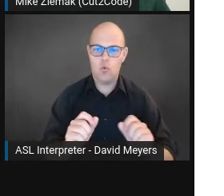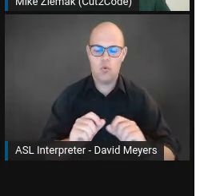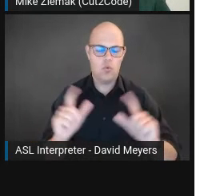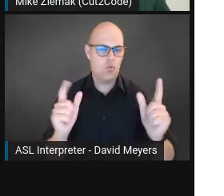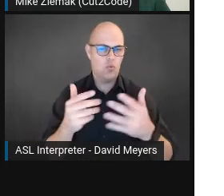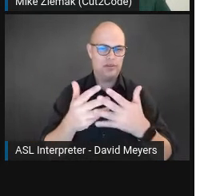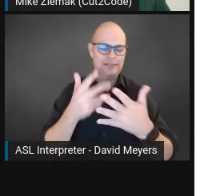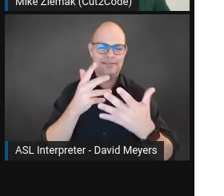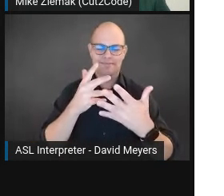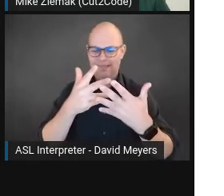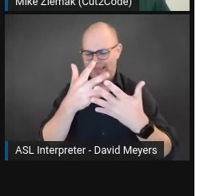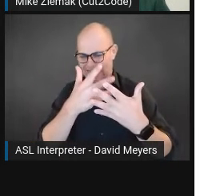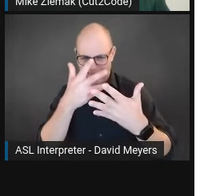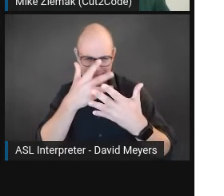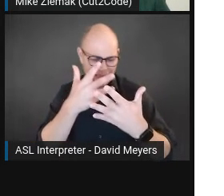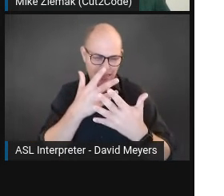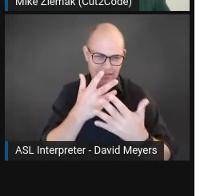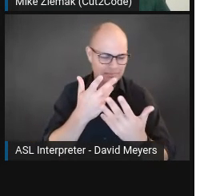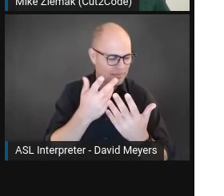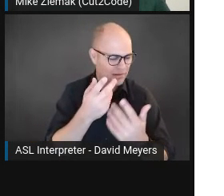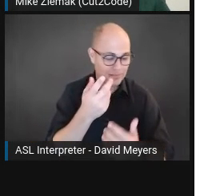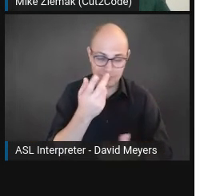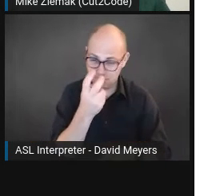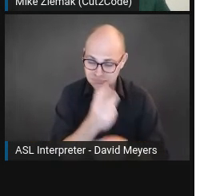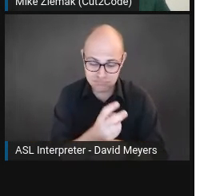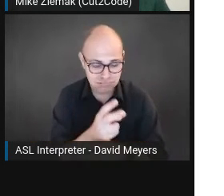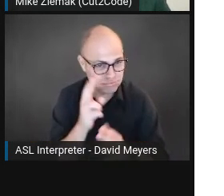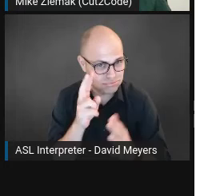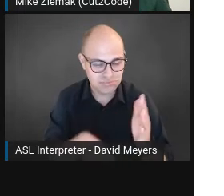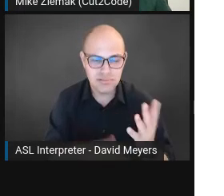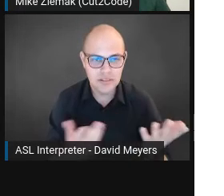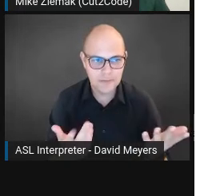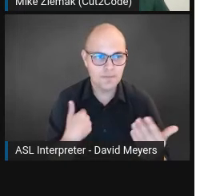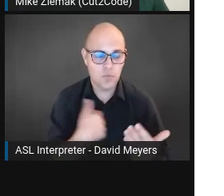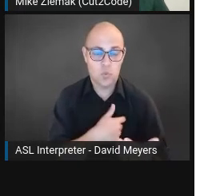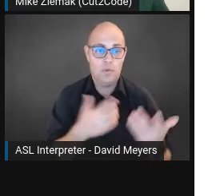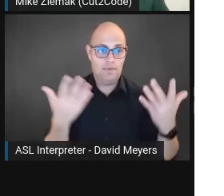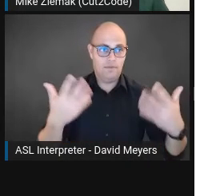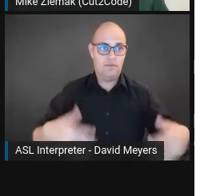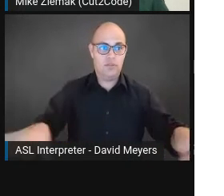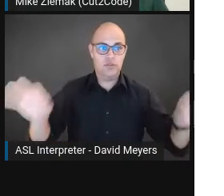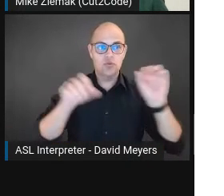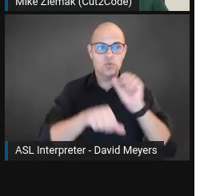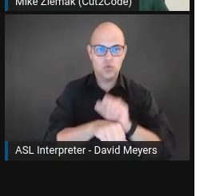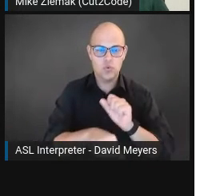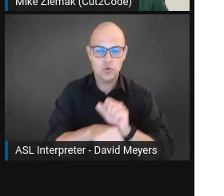It was fairly readable. When we finished working on the site, the score was 87